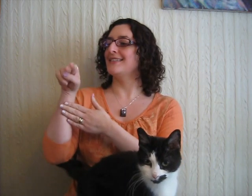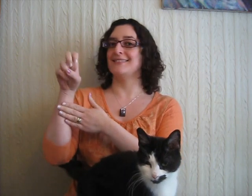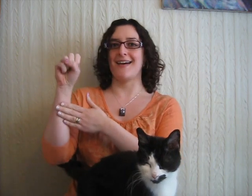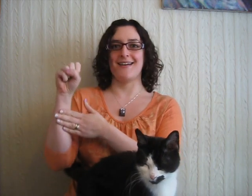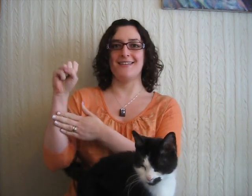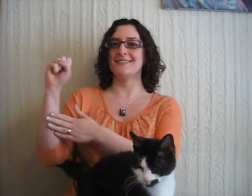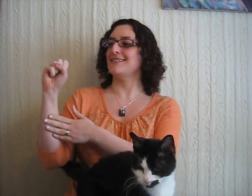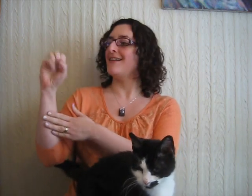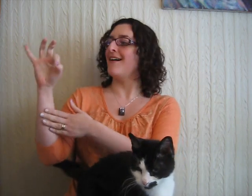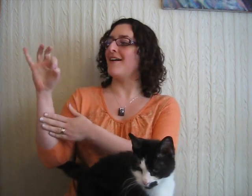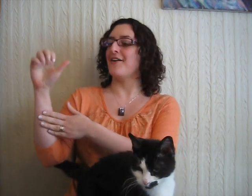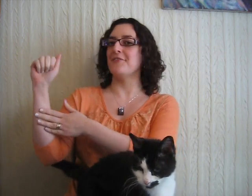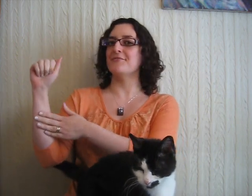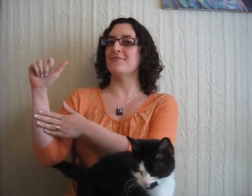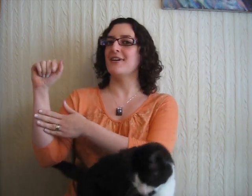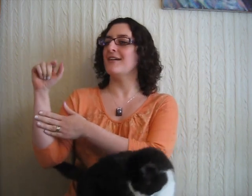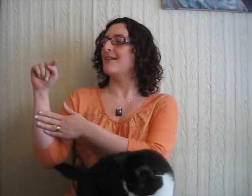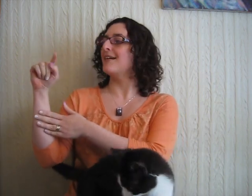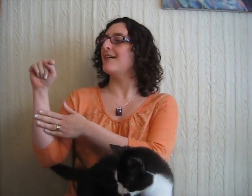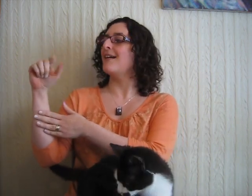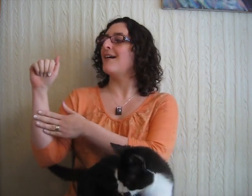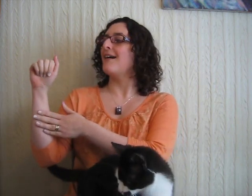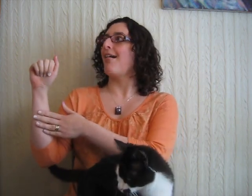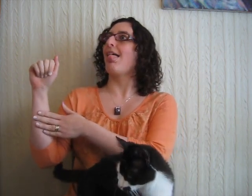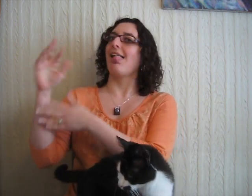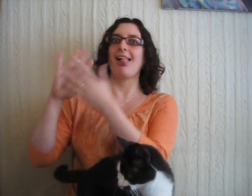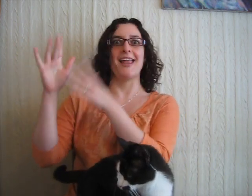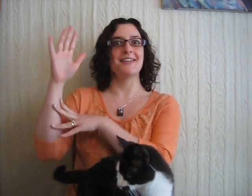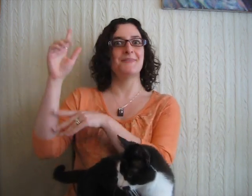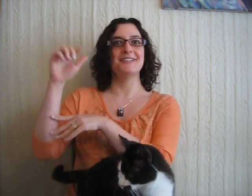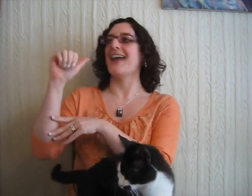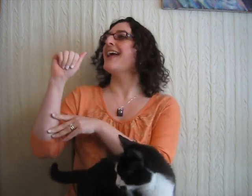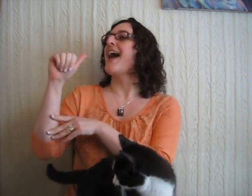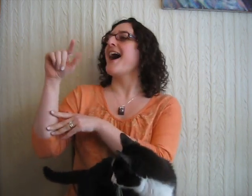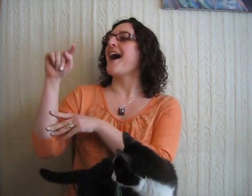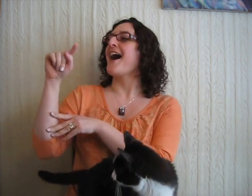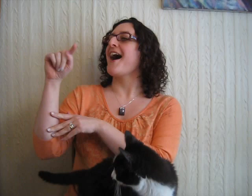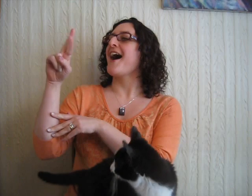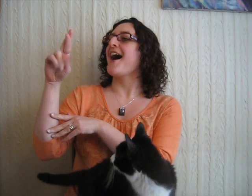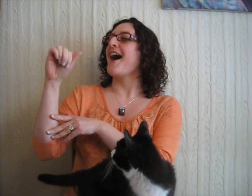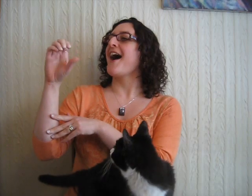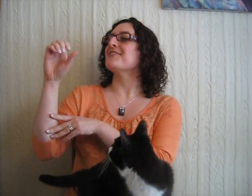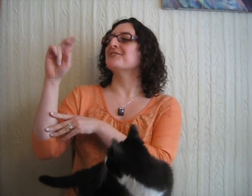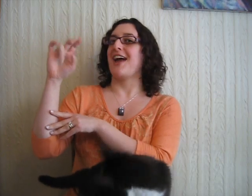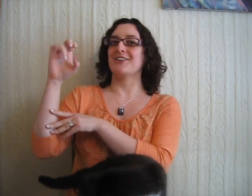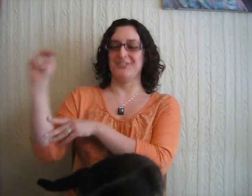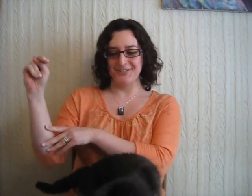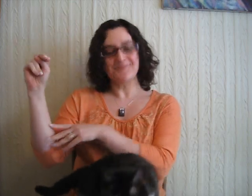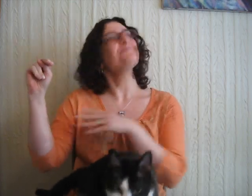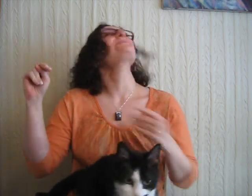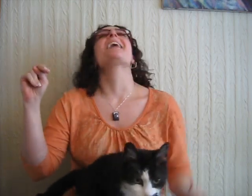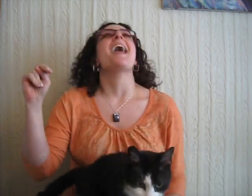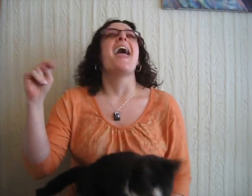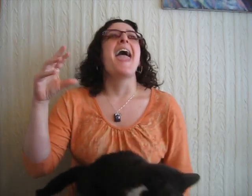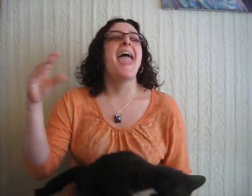SIGNS OF...ugh, I can't spell today...ATTRACTION